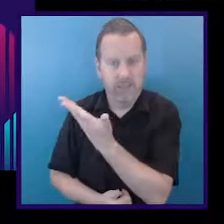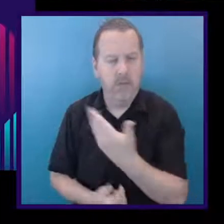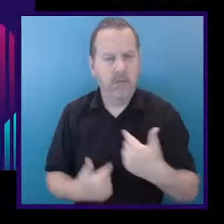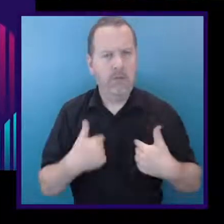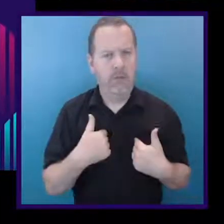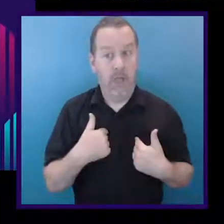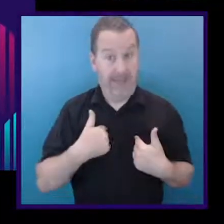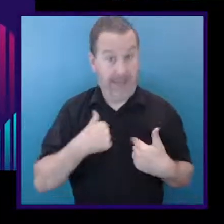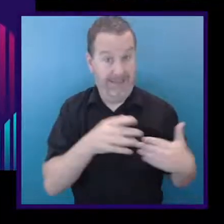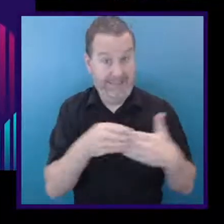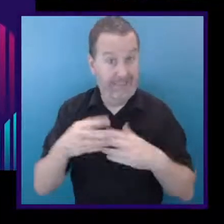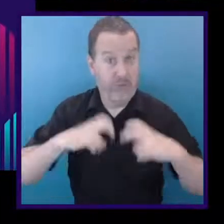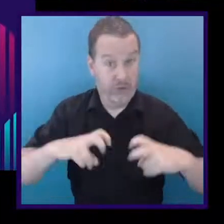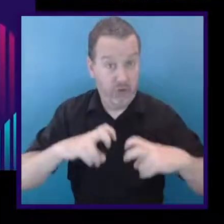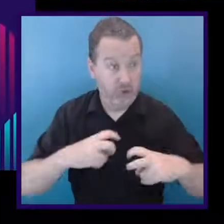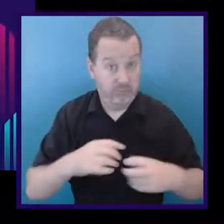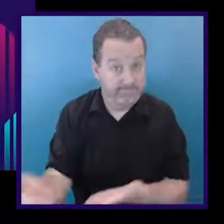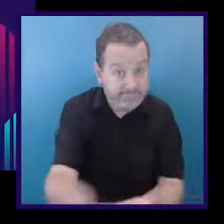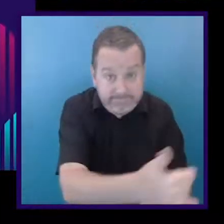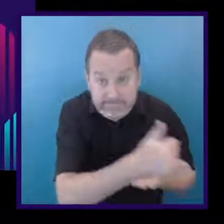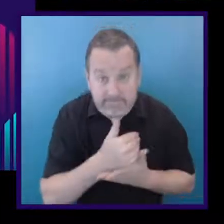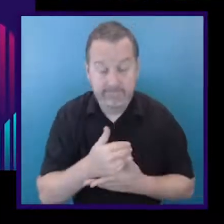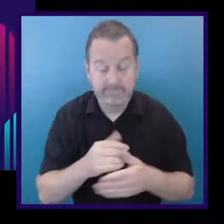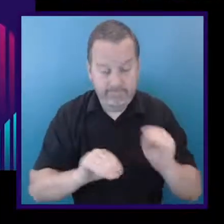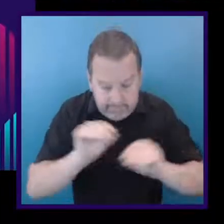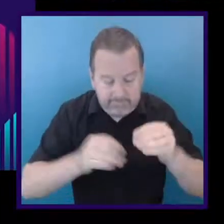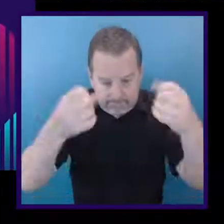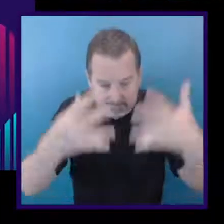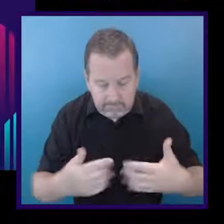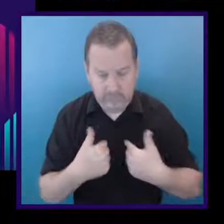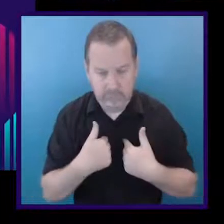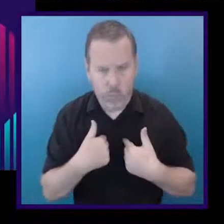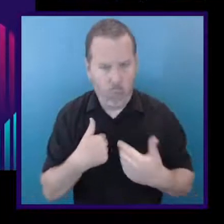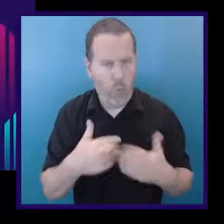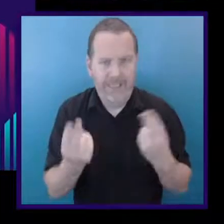of this piece of research, needs to be done to try and stem the decline in language learning.